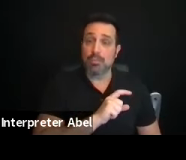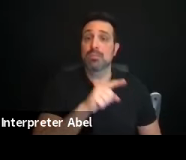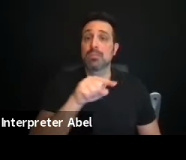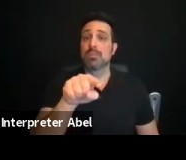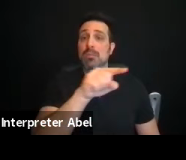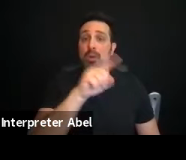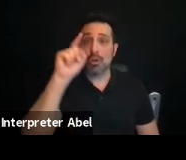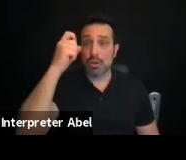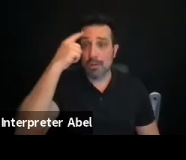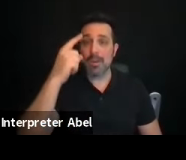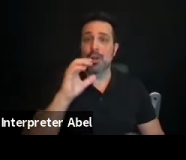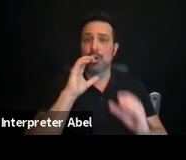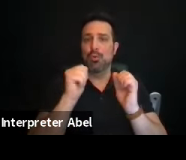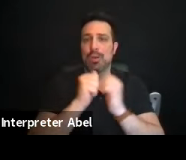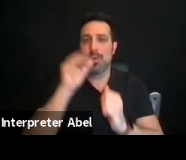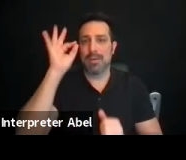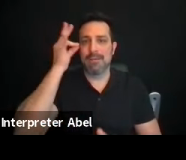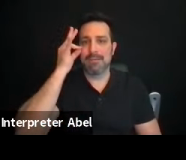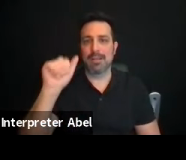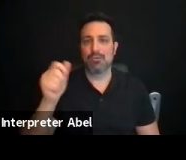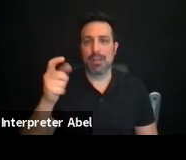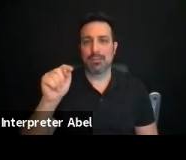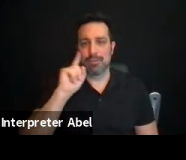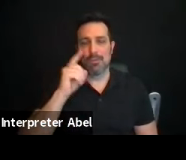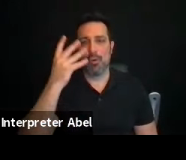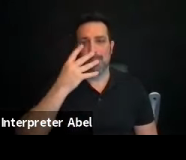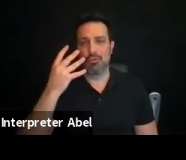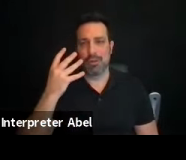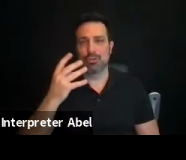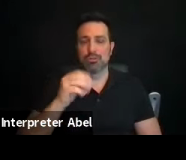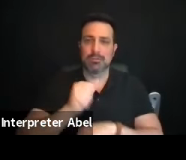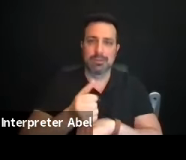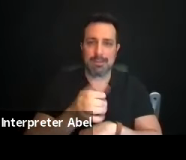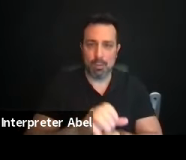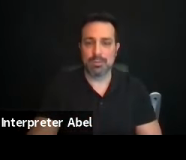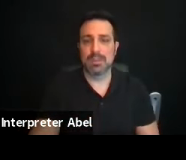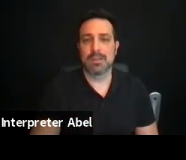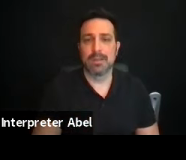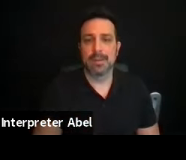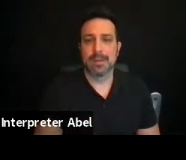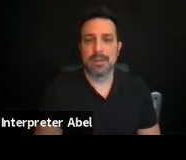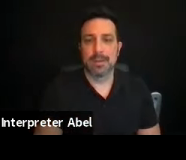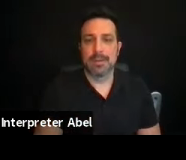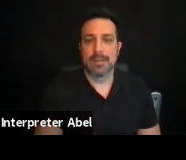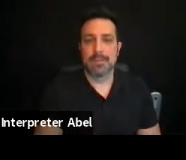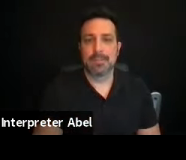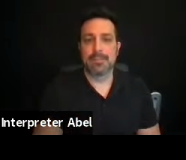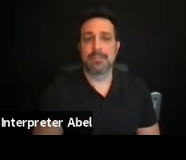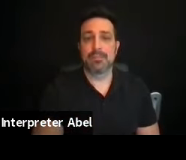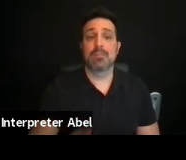disentanglement. This builds trust clearly and explicitly prohibiting local law enforcements and